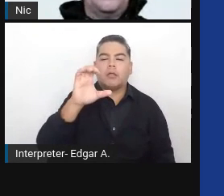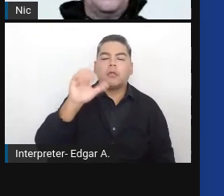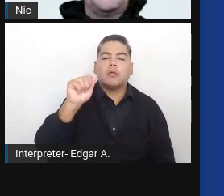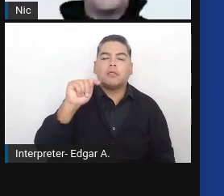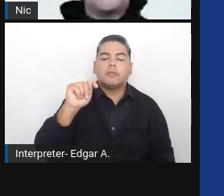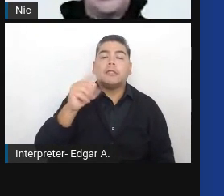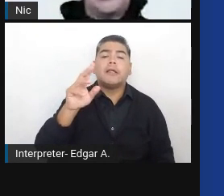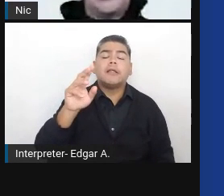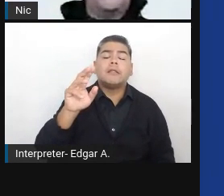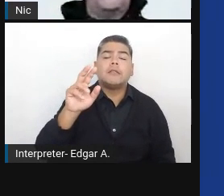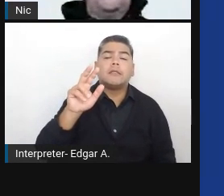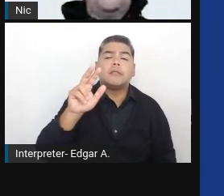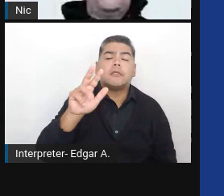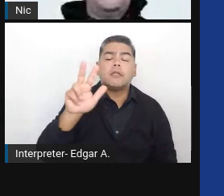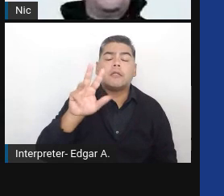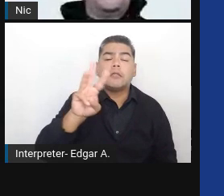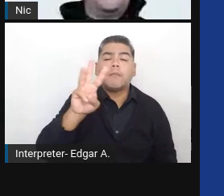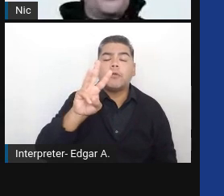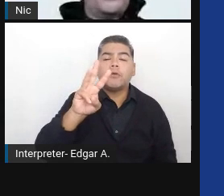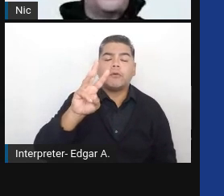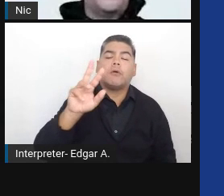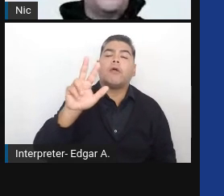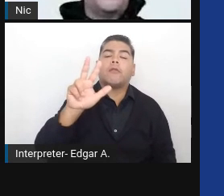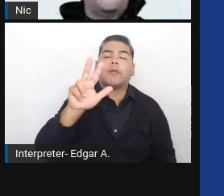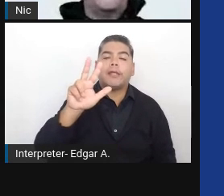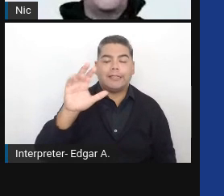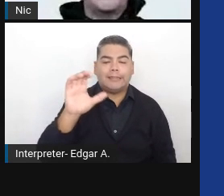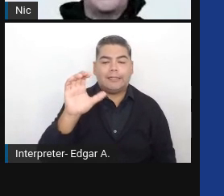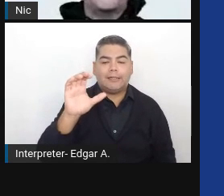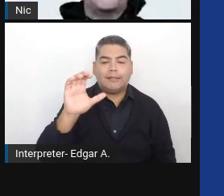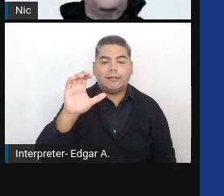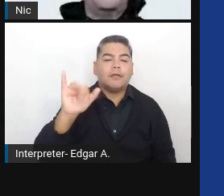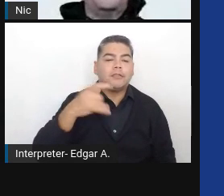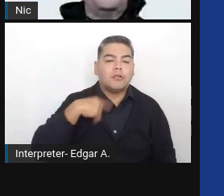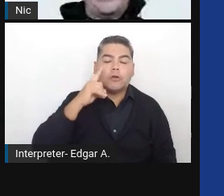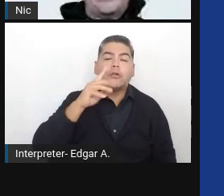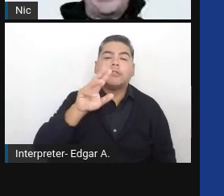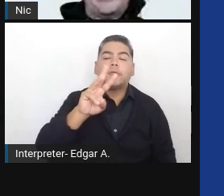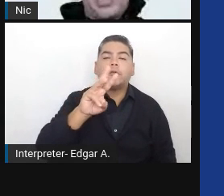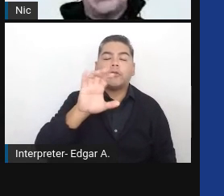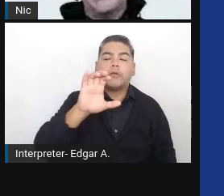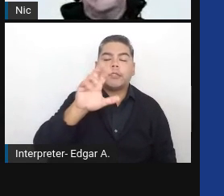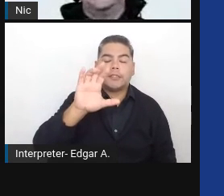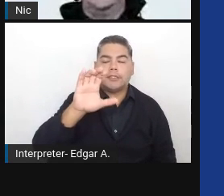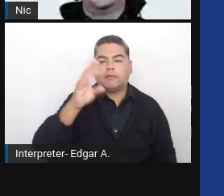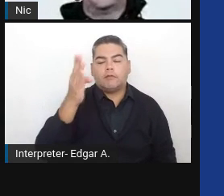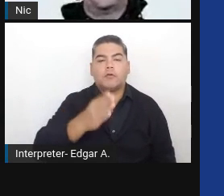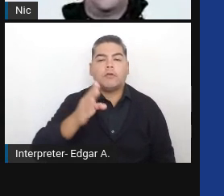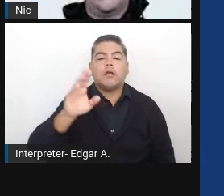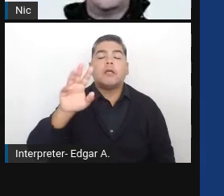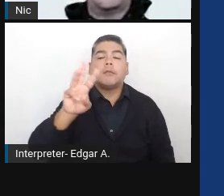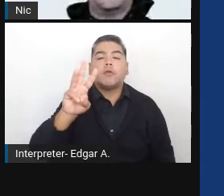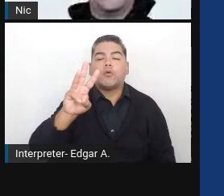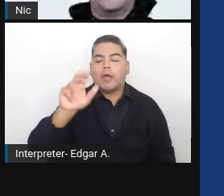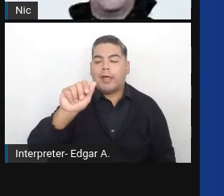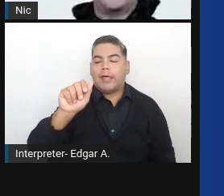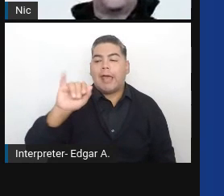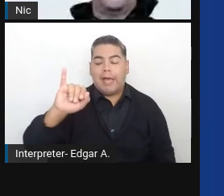at w3.org/wui is a great central resource to start learning